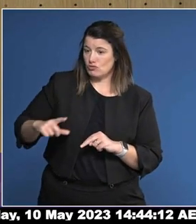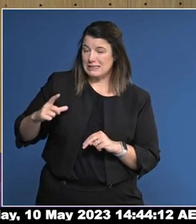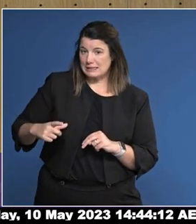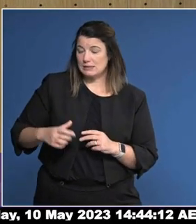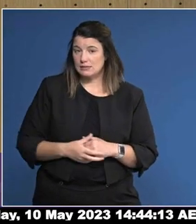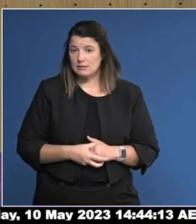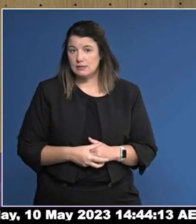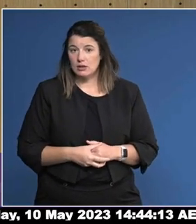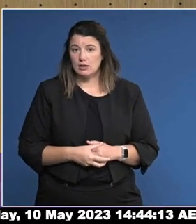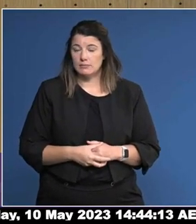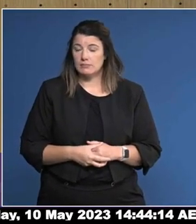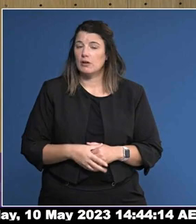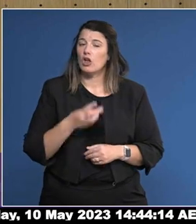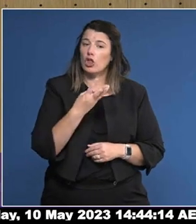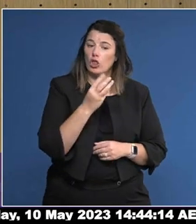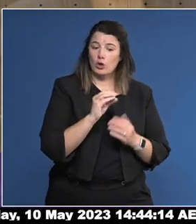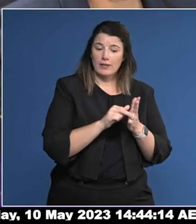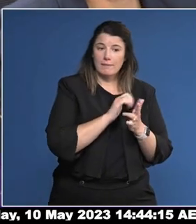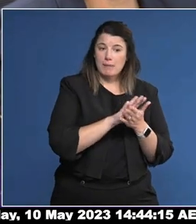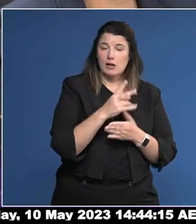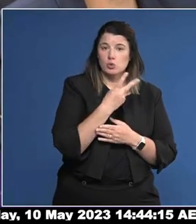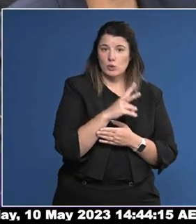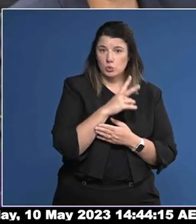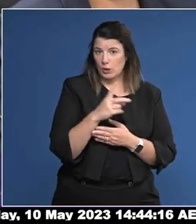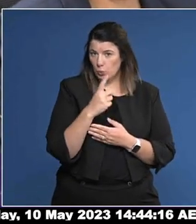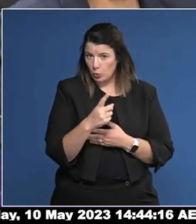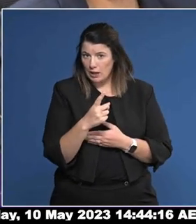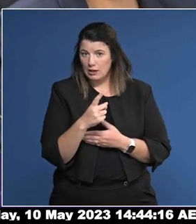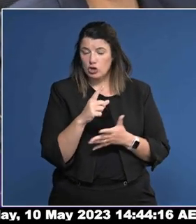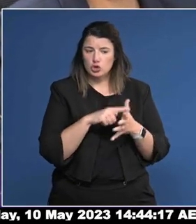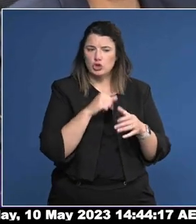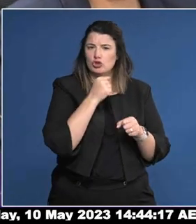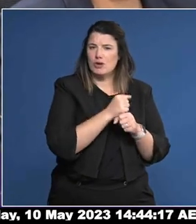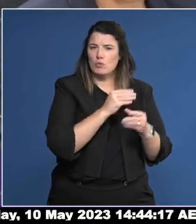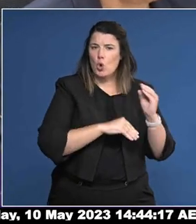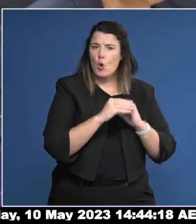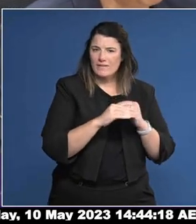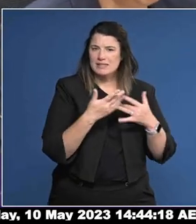And on 30 March 2021, the Attorney-General provided a copy of the